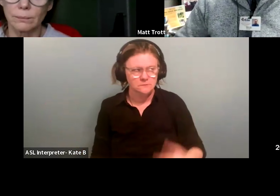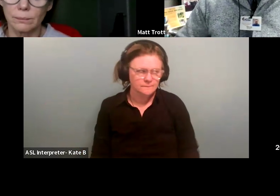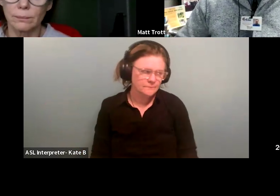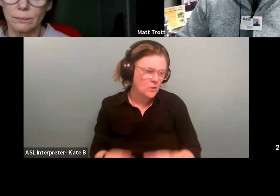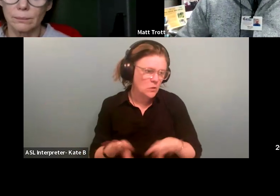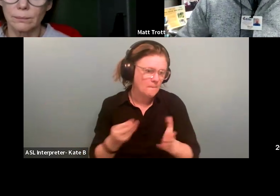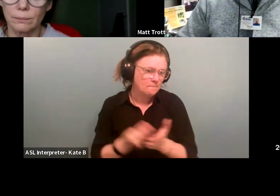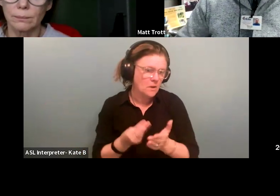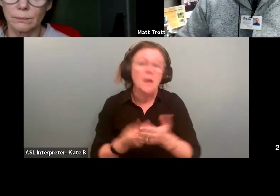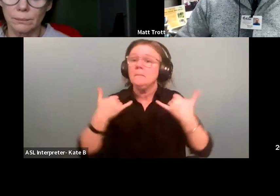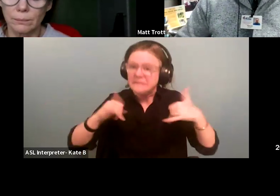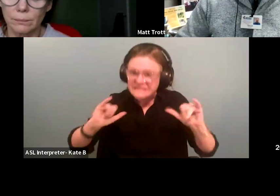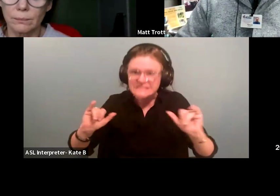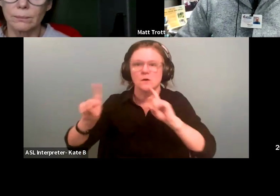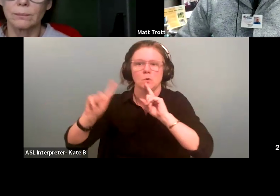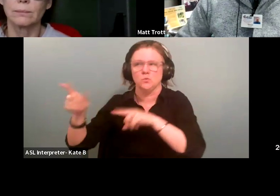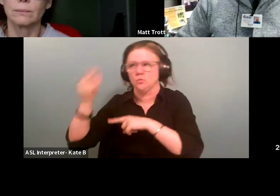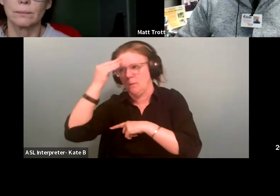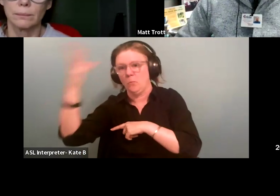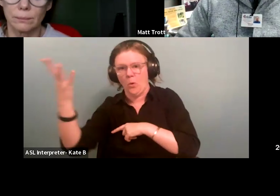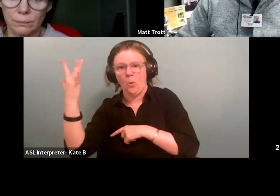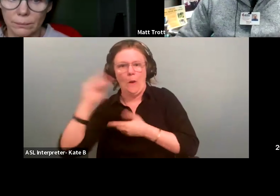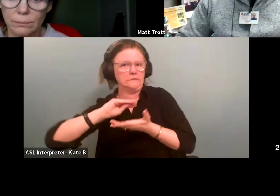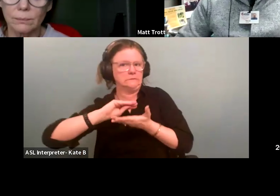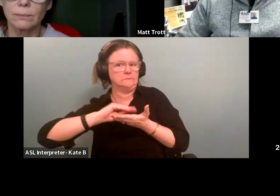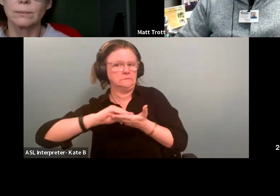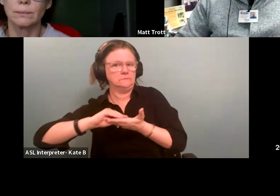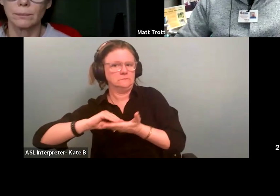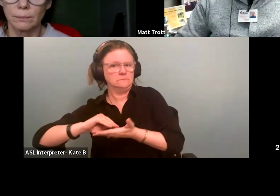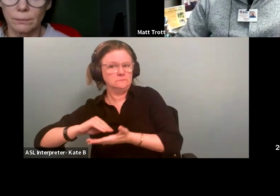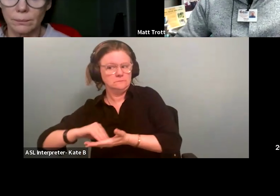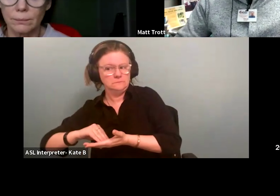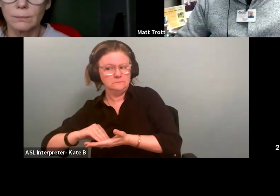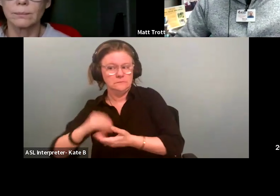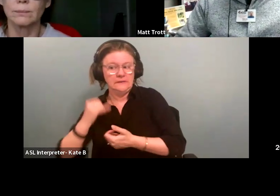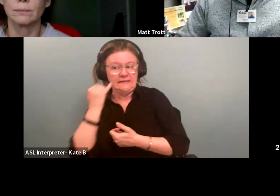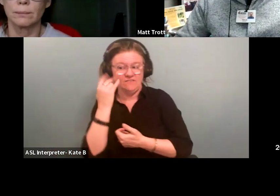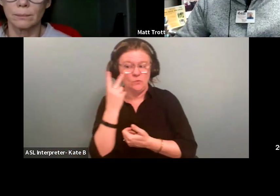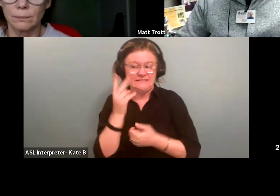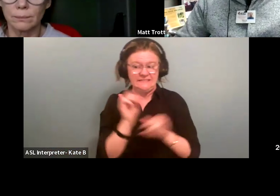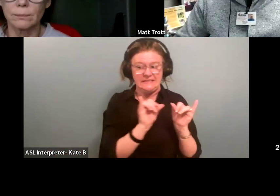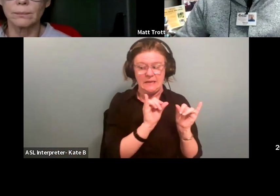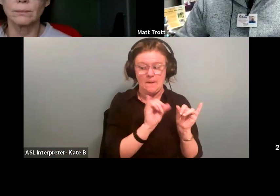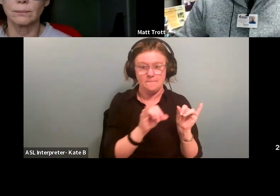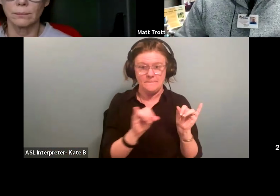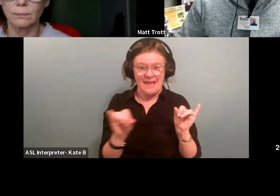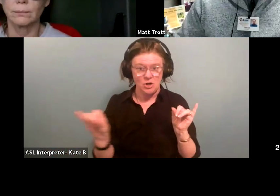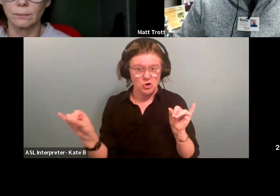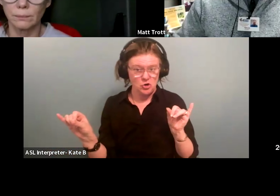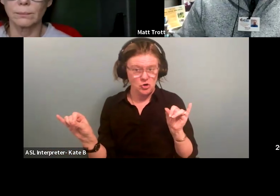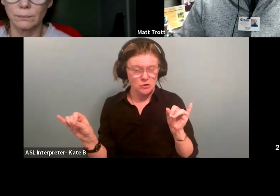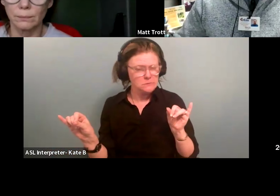I'm out that money, at least report it for the benefit of everyone else. If we see a pattern of multiple reports from alleged